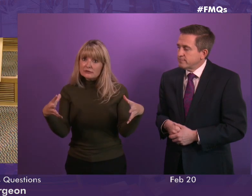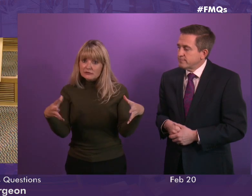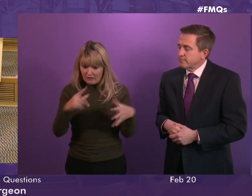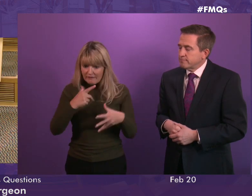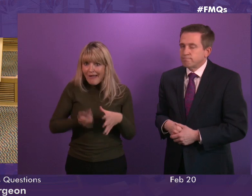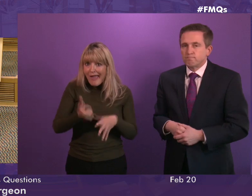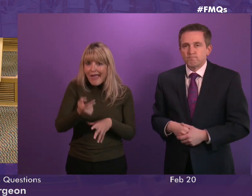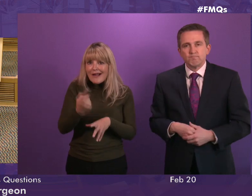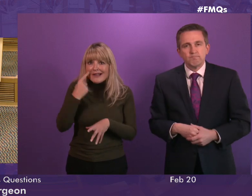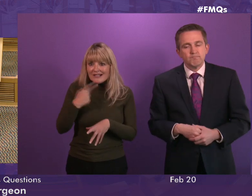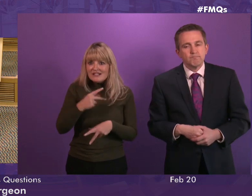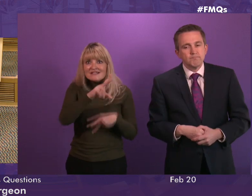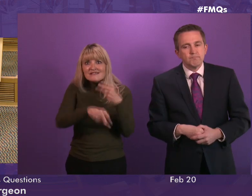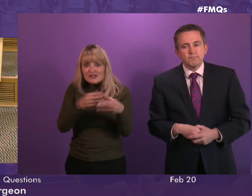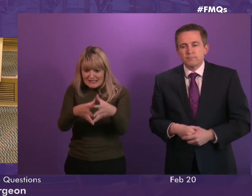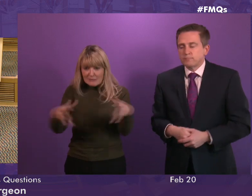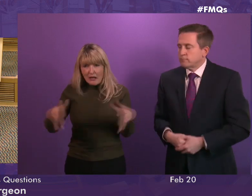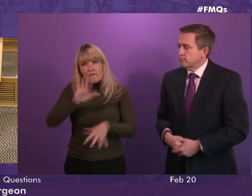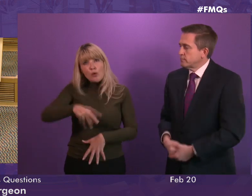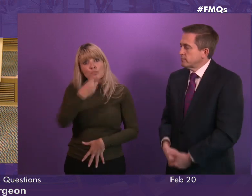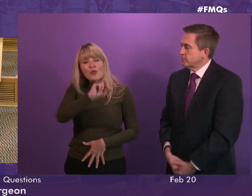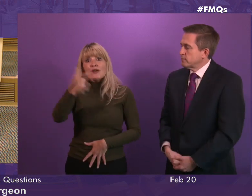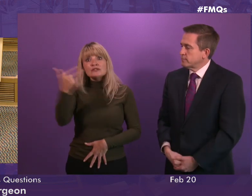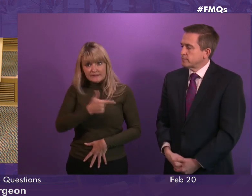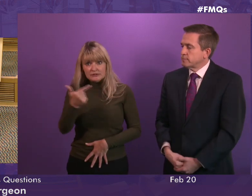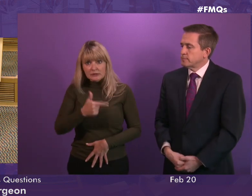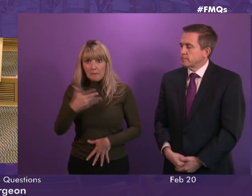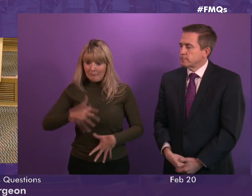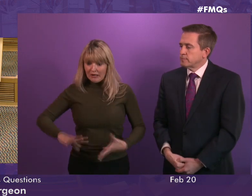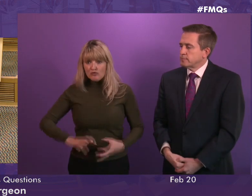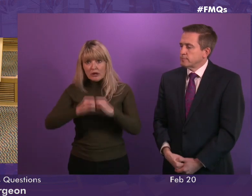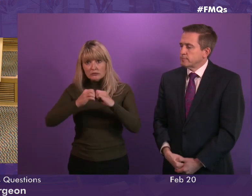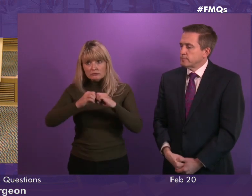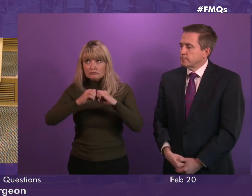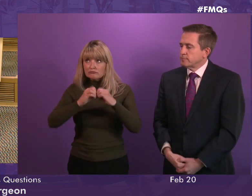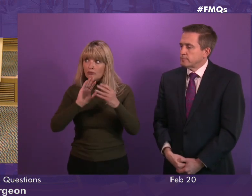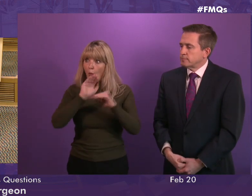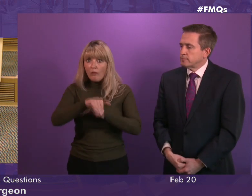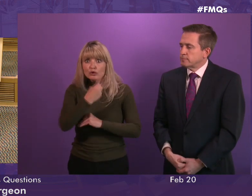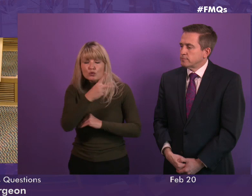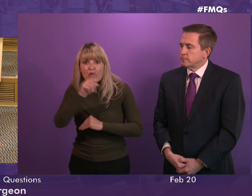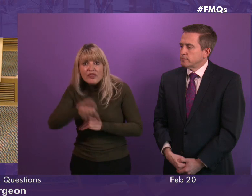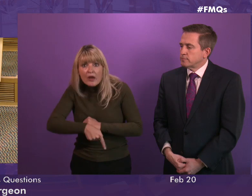Parliament. Since 2017, we have created more than 2,000 additional higher national certificate